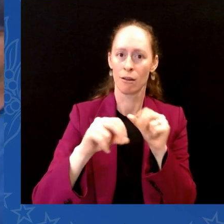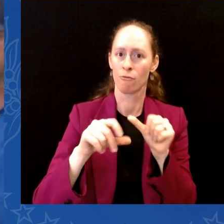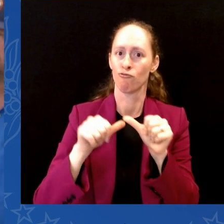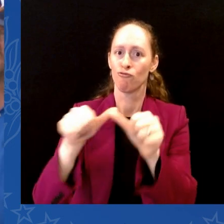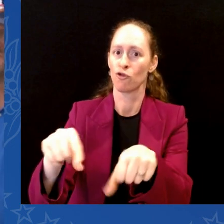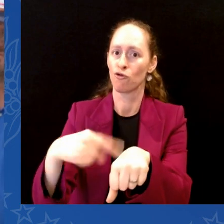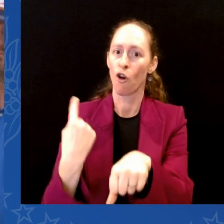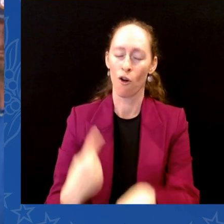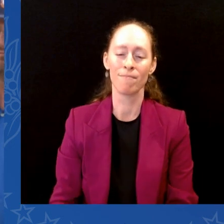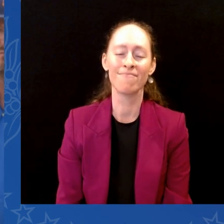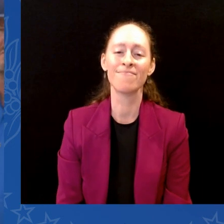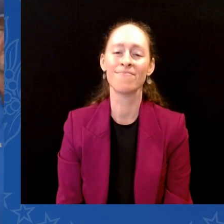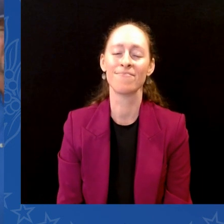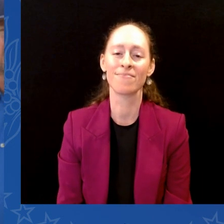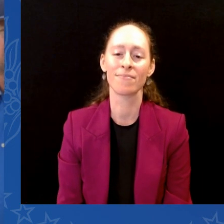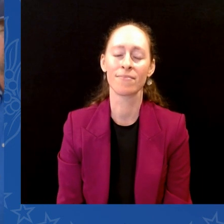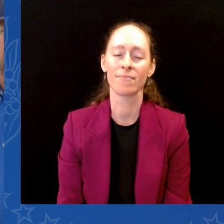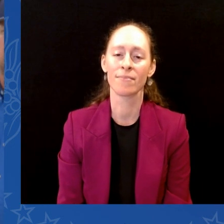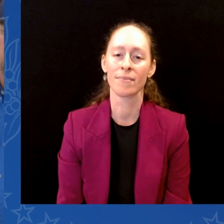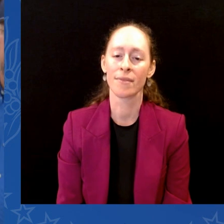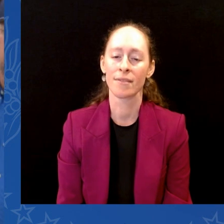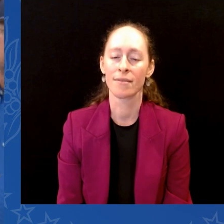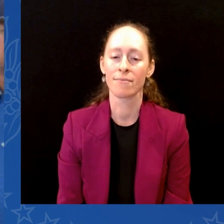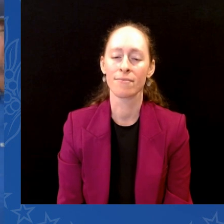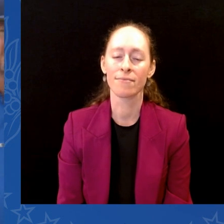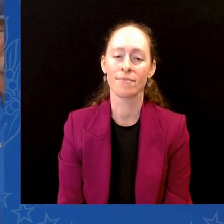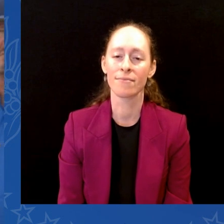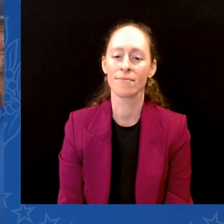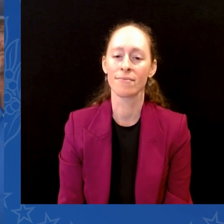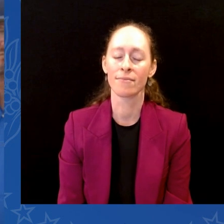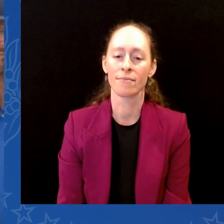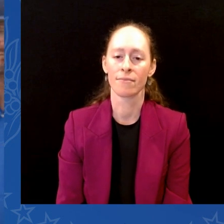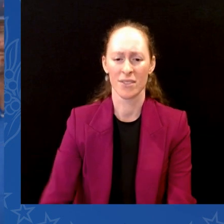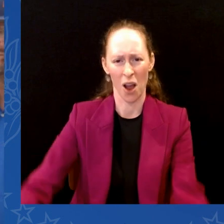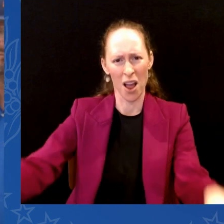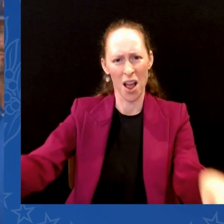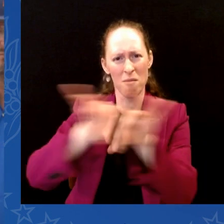because it is consequential. Unless you clear the area, there's not much else you can do.